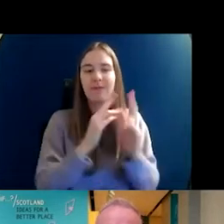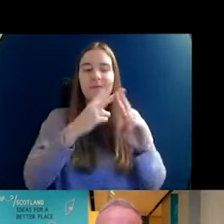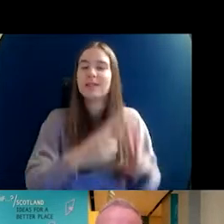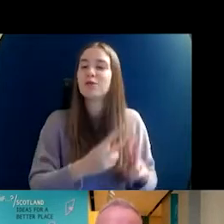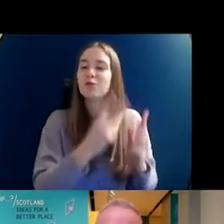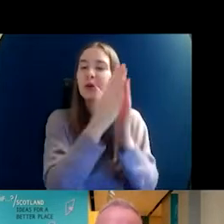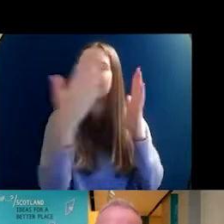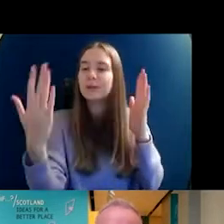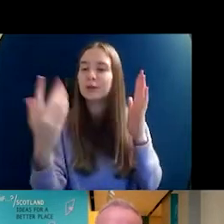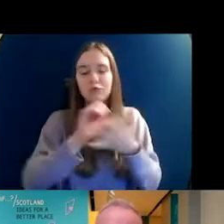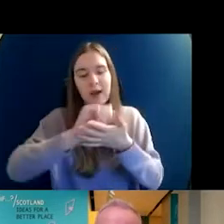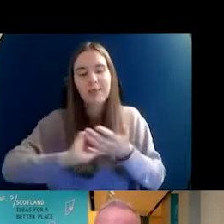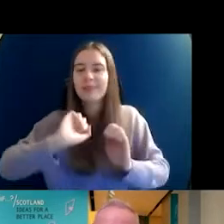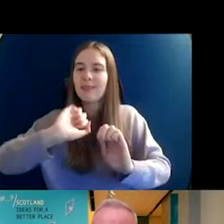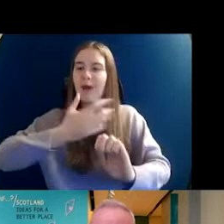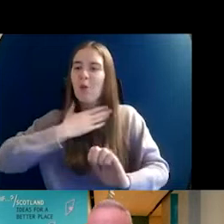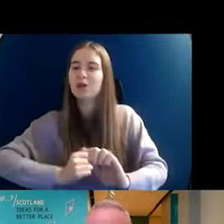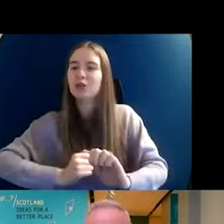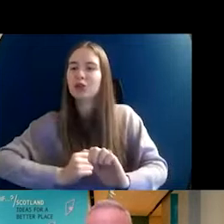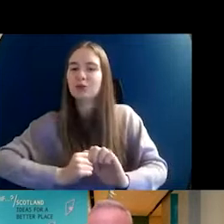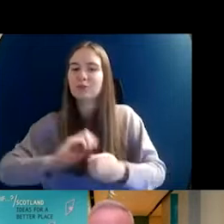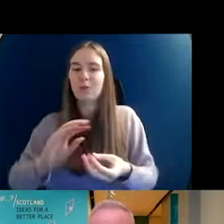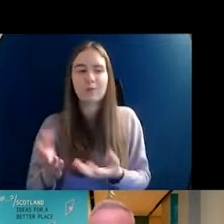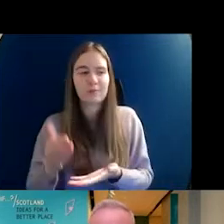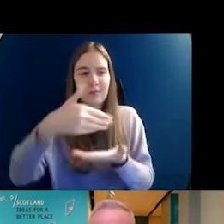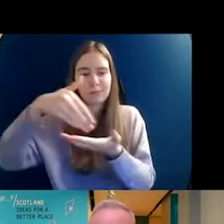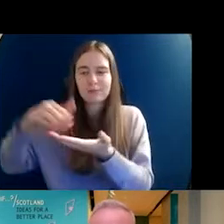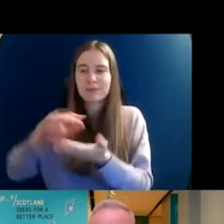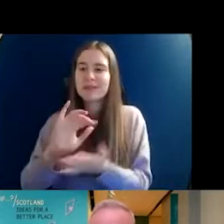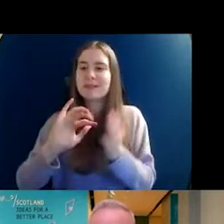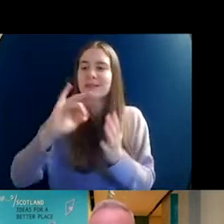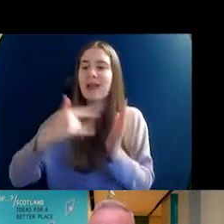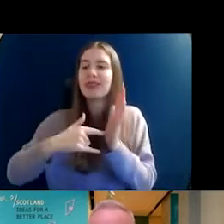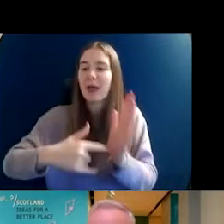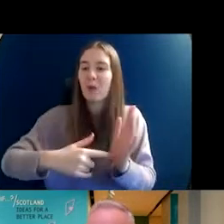about the future of the place, and we collected 10,000 in total.